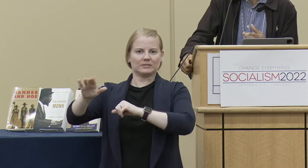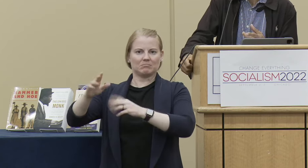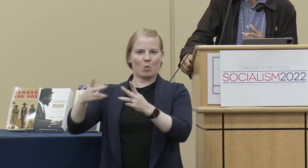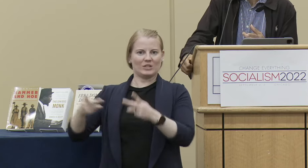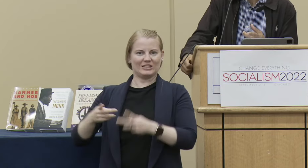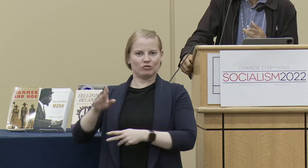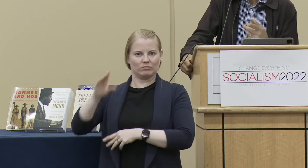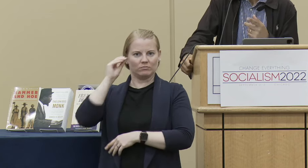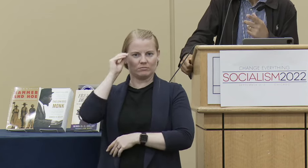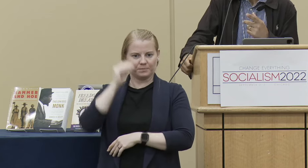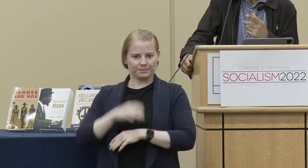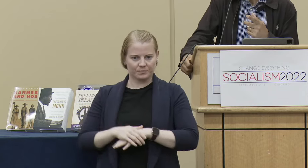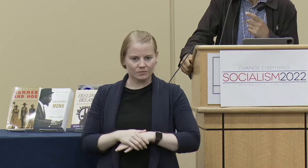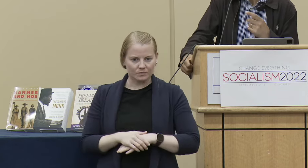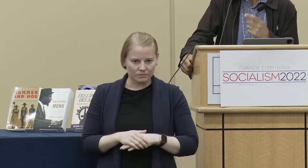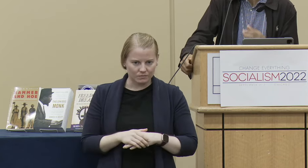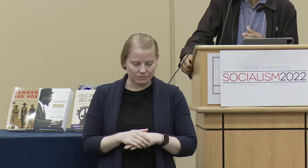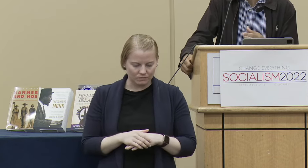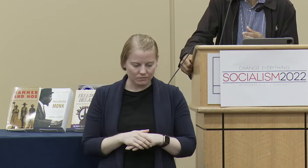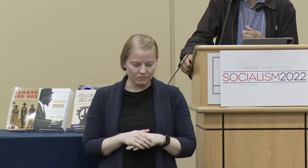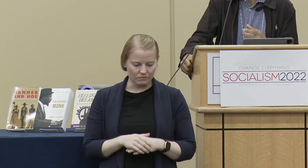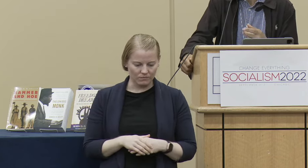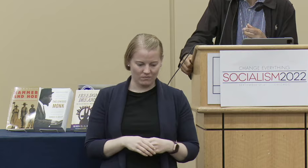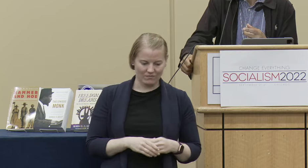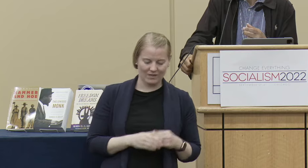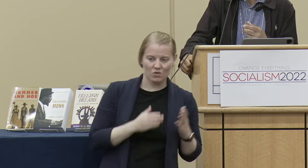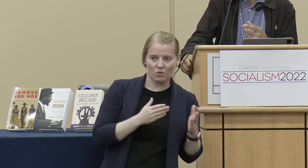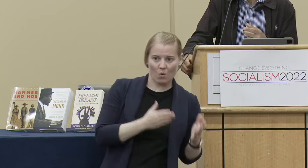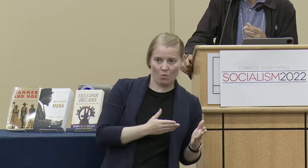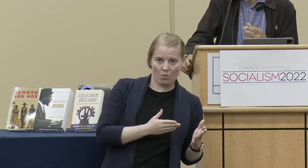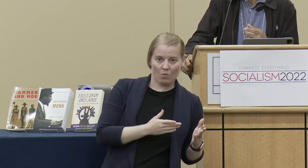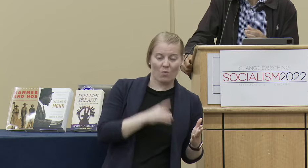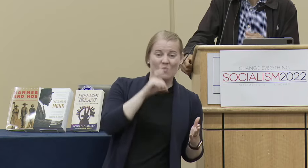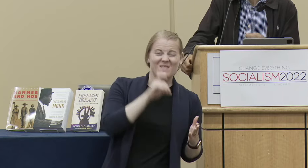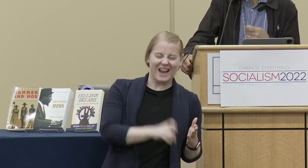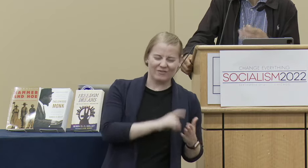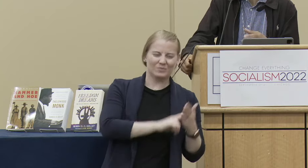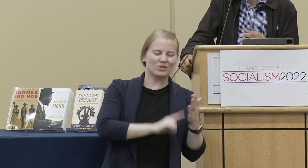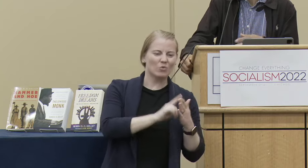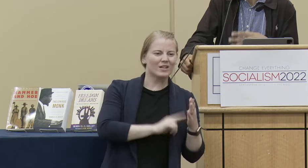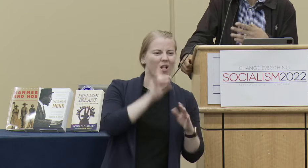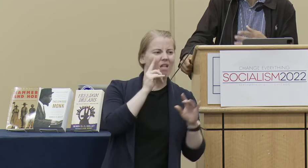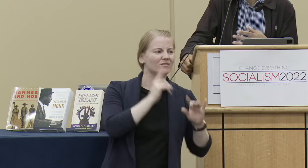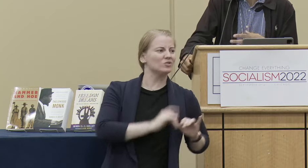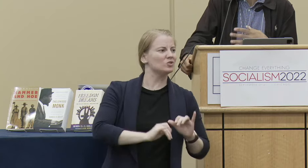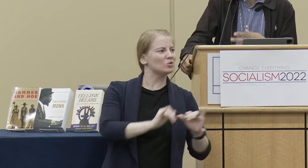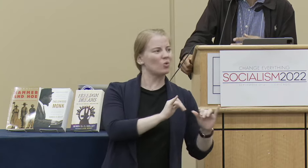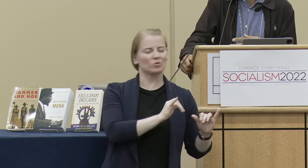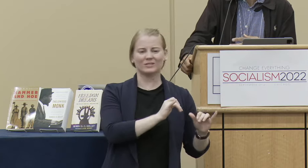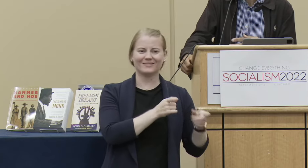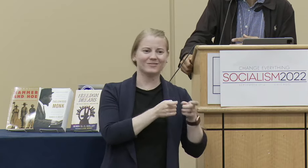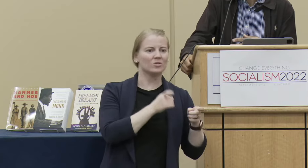understand why he took the position he took . So, on the one hand, we do have to be critical of socialist